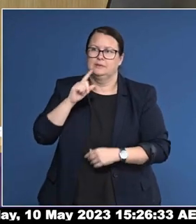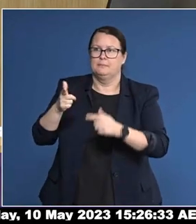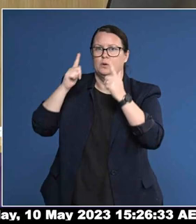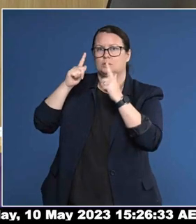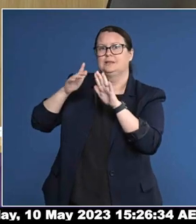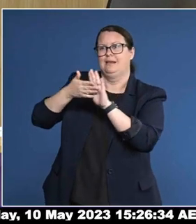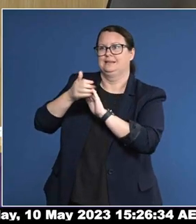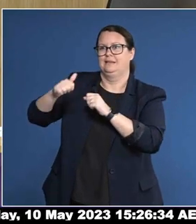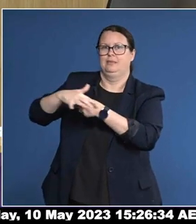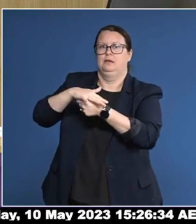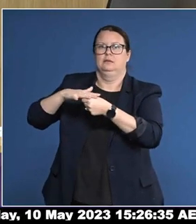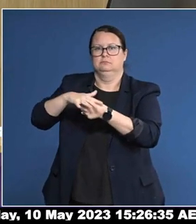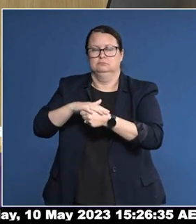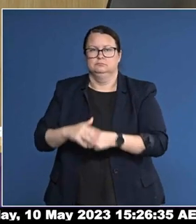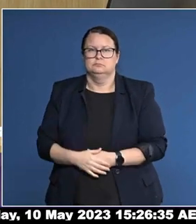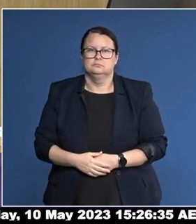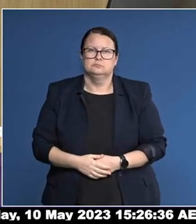Within the department, not outside the department?